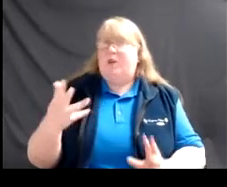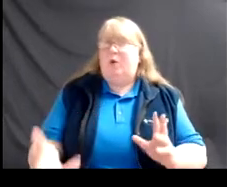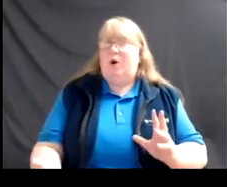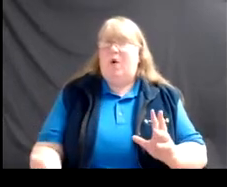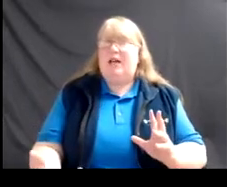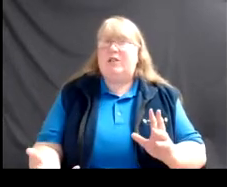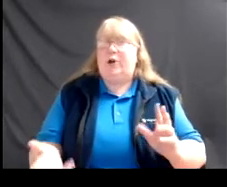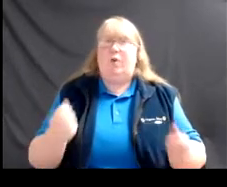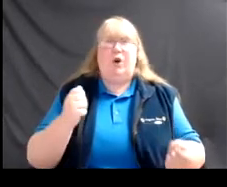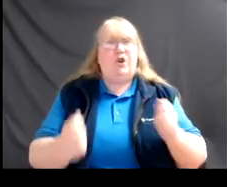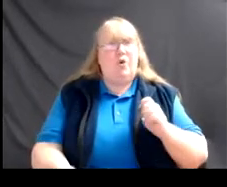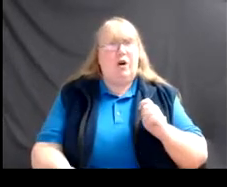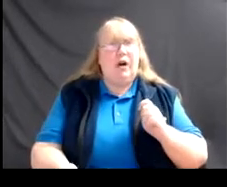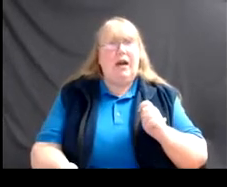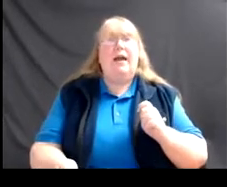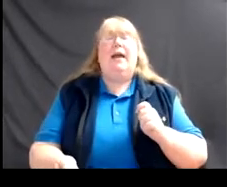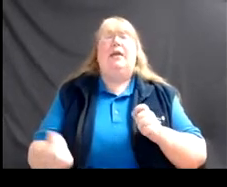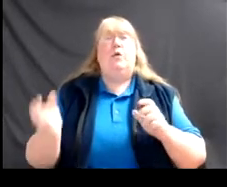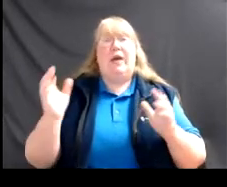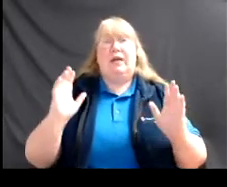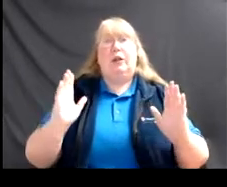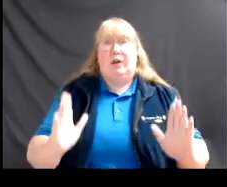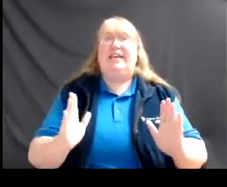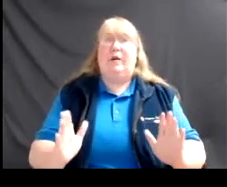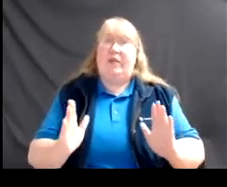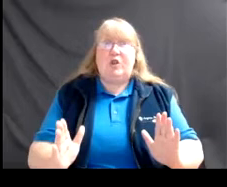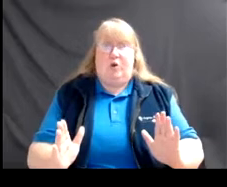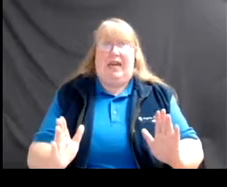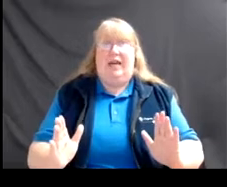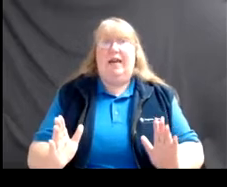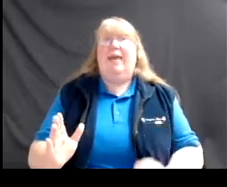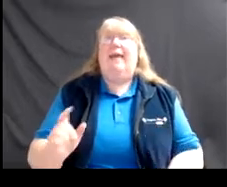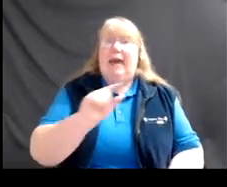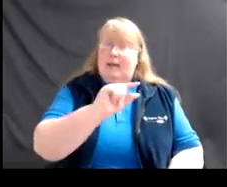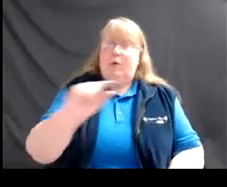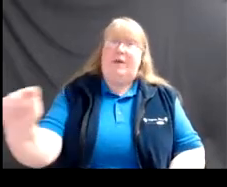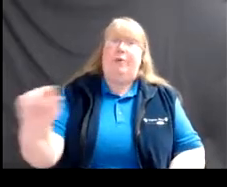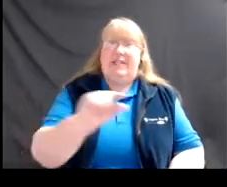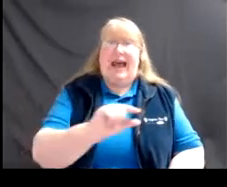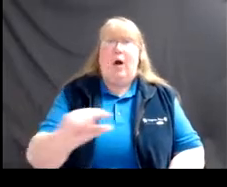the word was or you weren't sure, you can look down at the screen and it will be printed out.